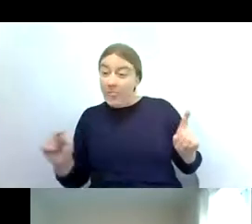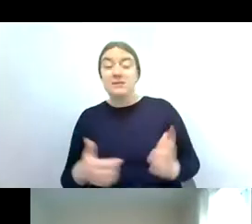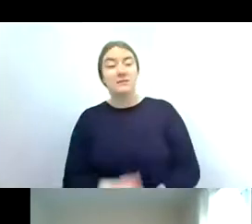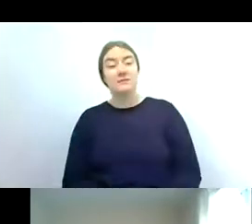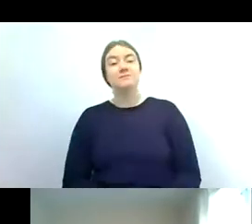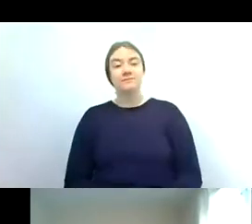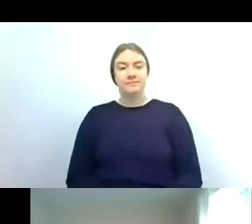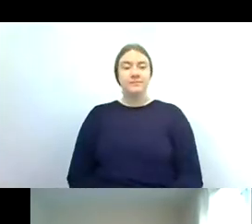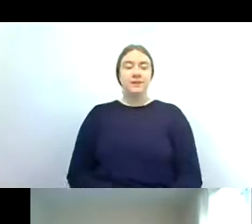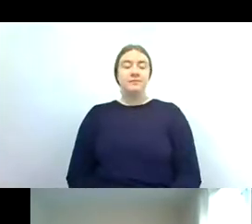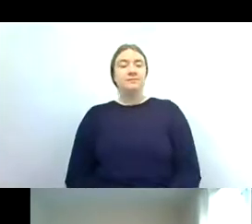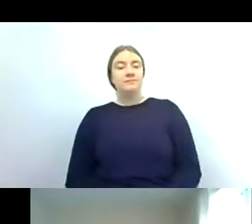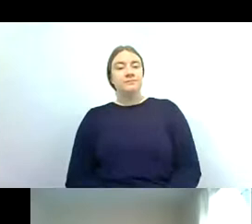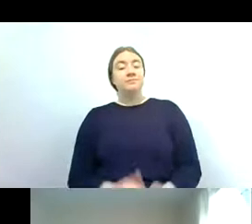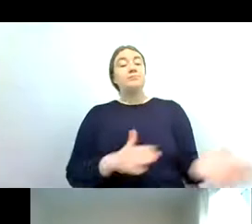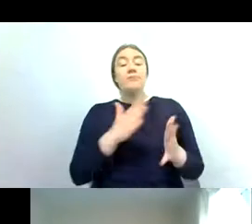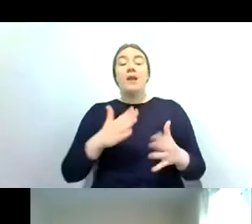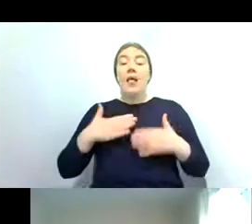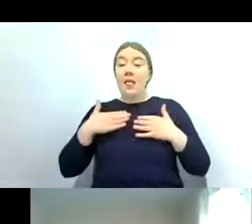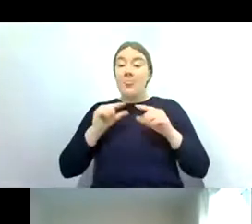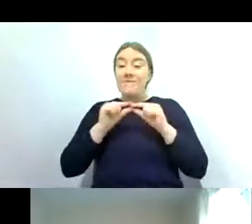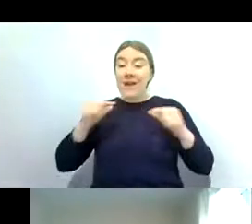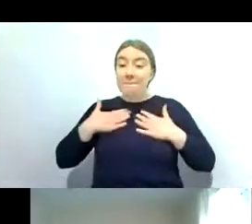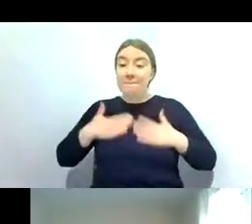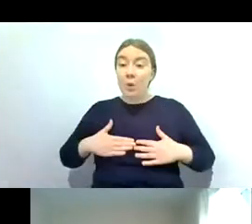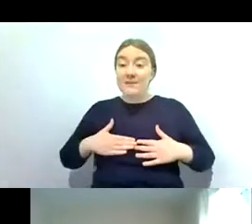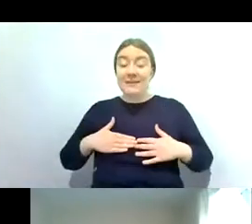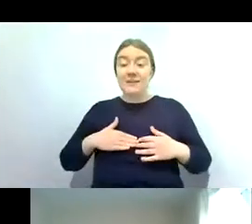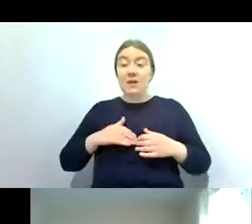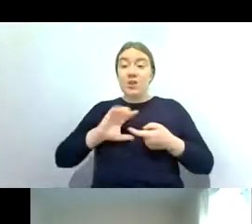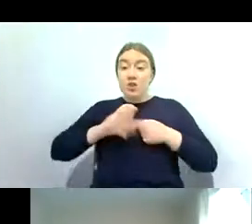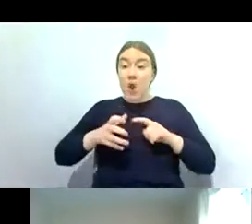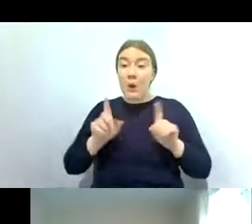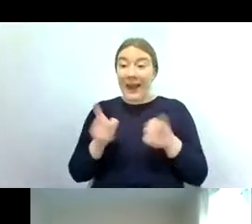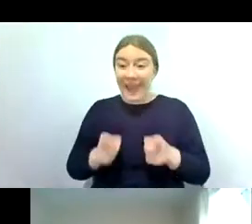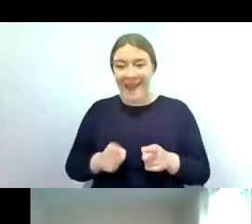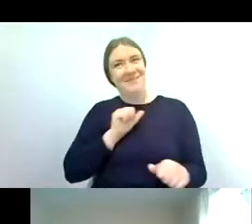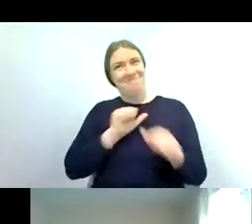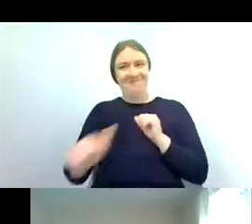um if we look at the flat bodied stone clinger which is the best name for an insect and